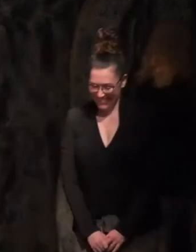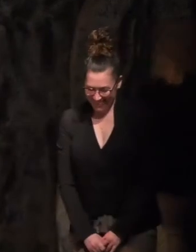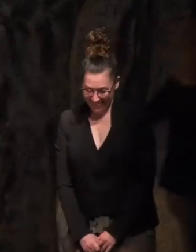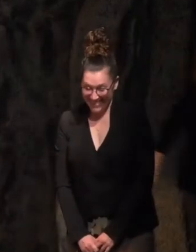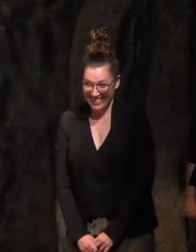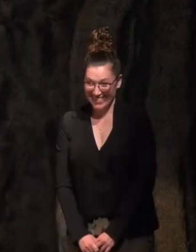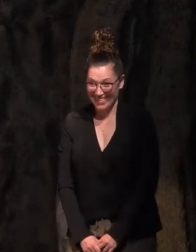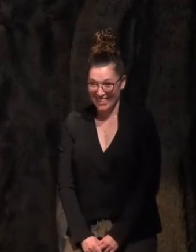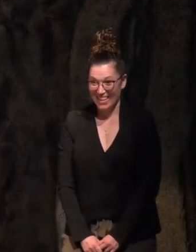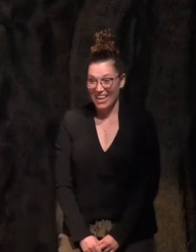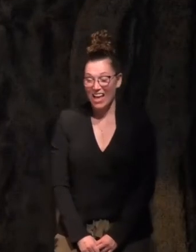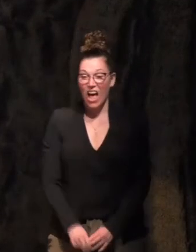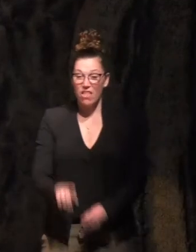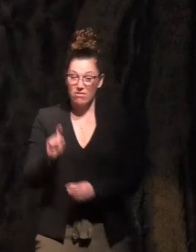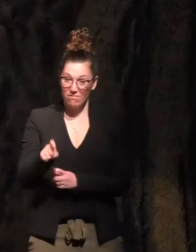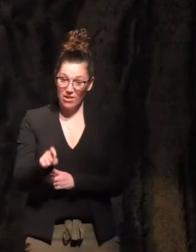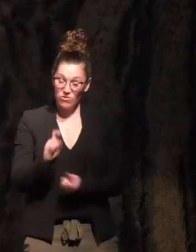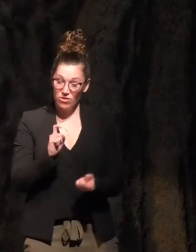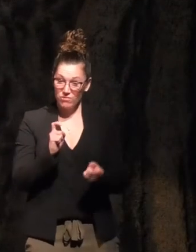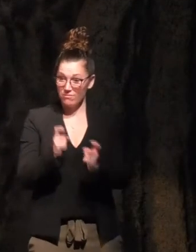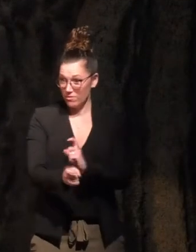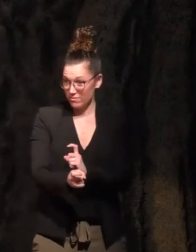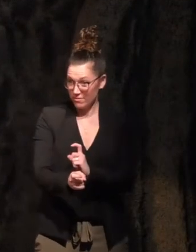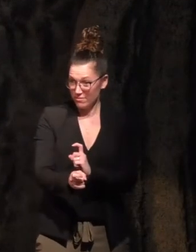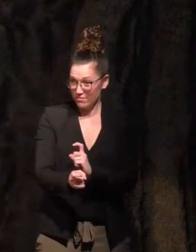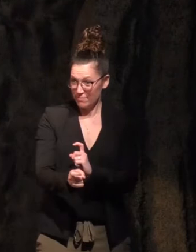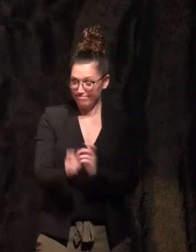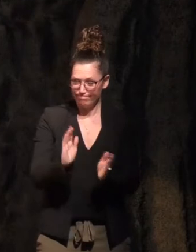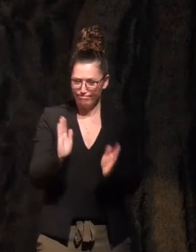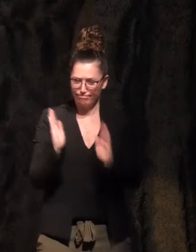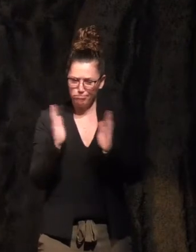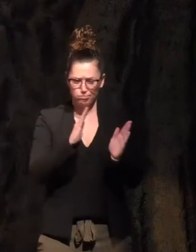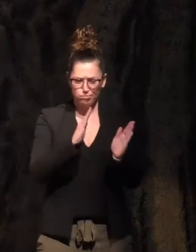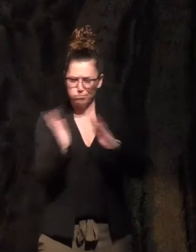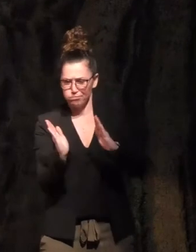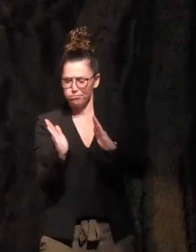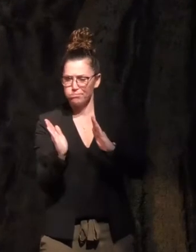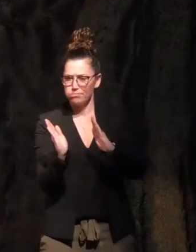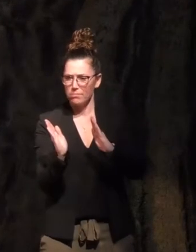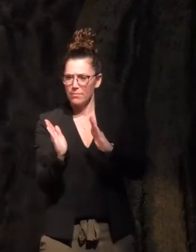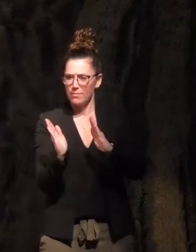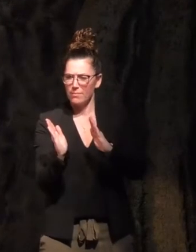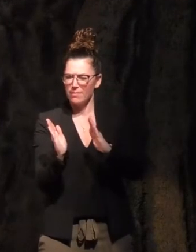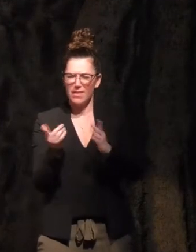The necessary shift is located in the underlying philosophy.